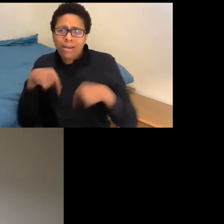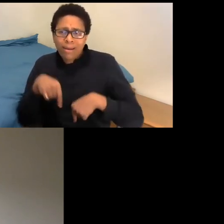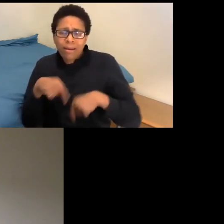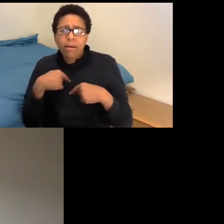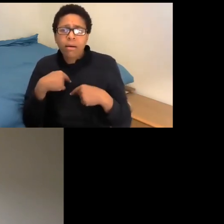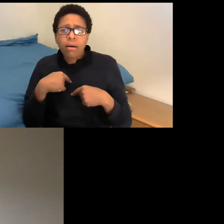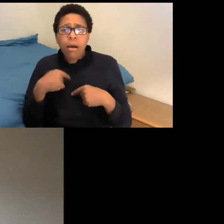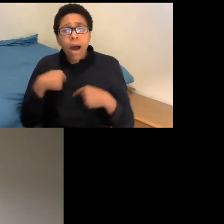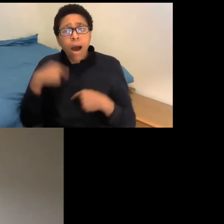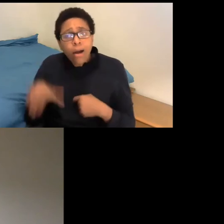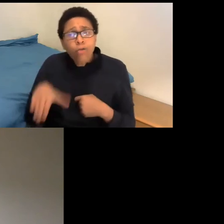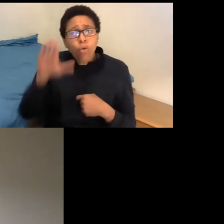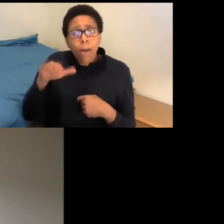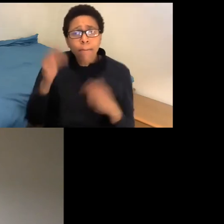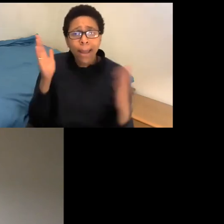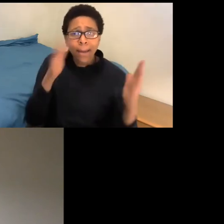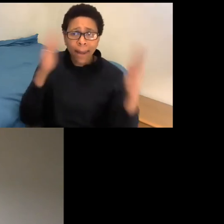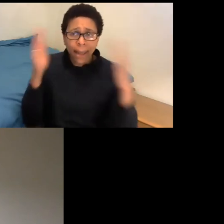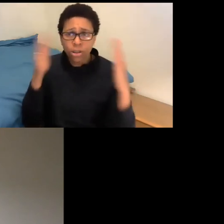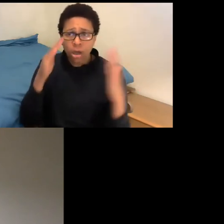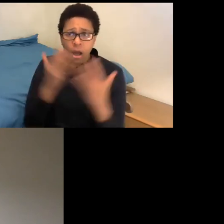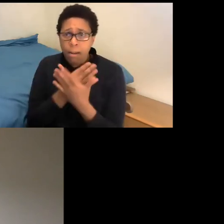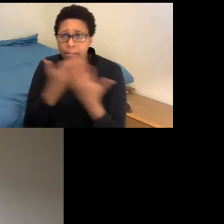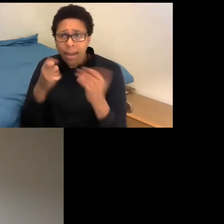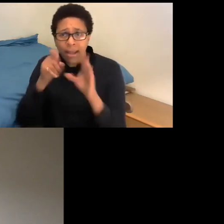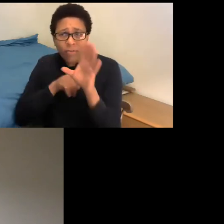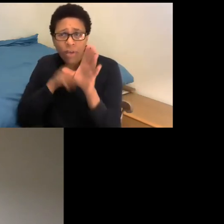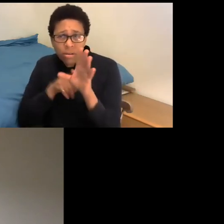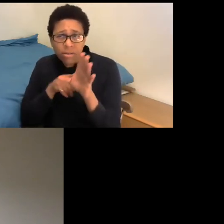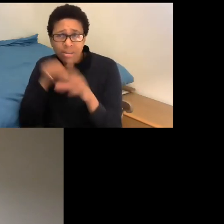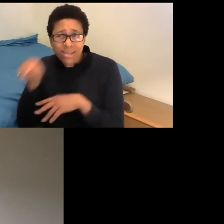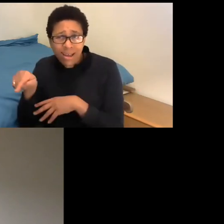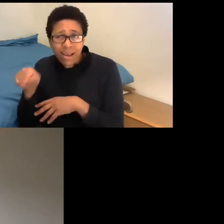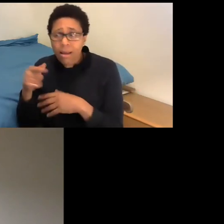Muslims that I meet are attracted to this. And o, I